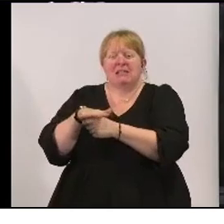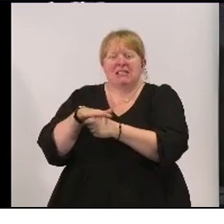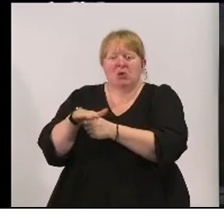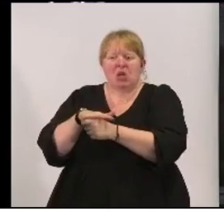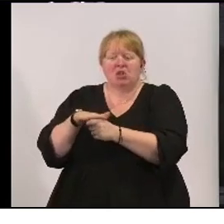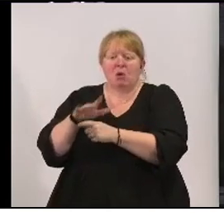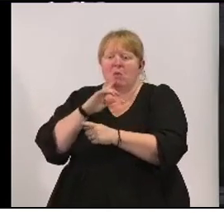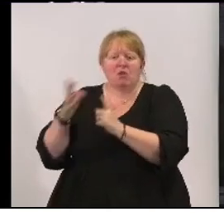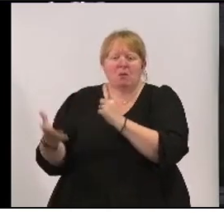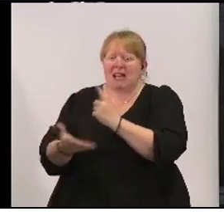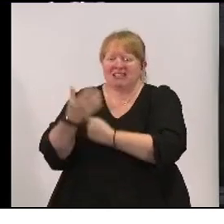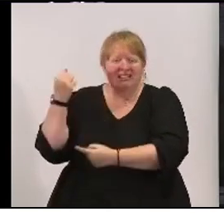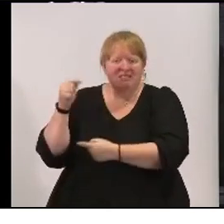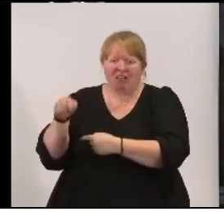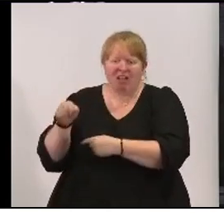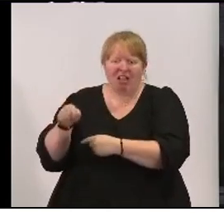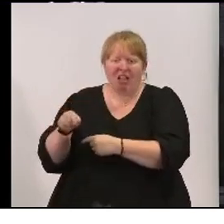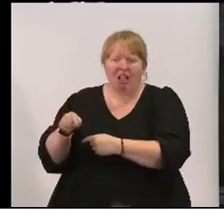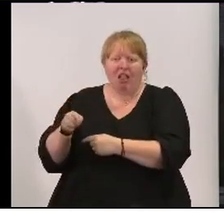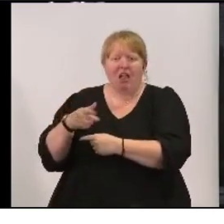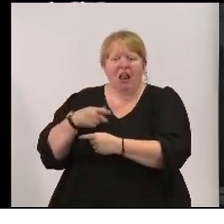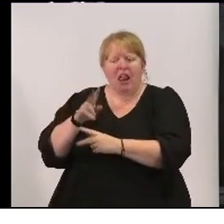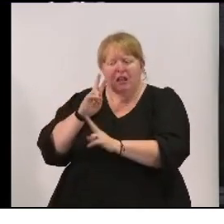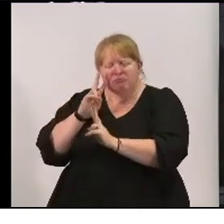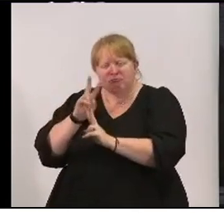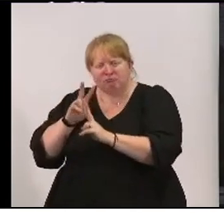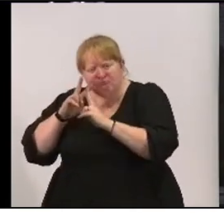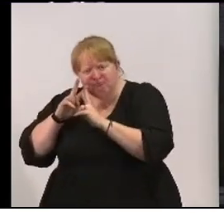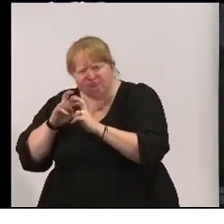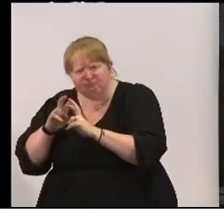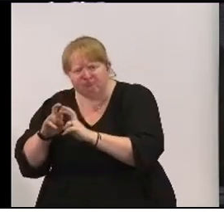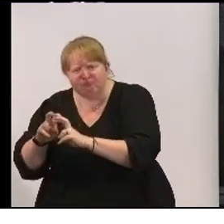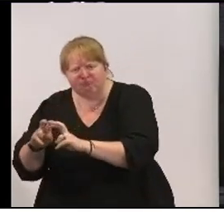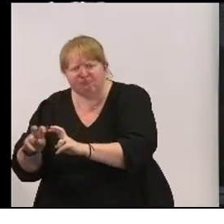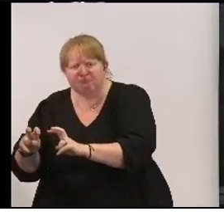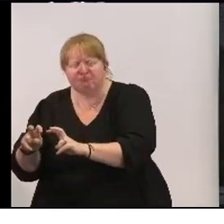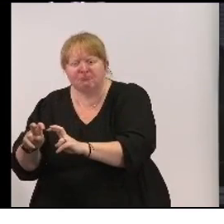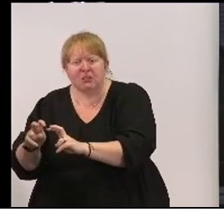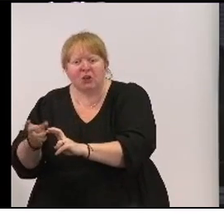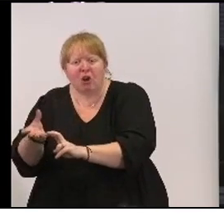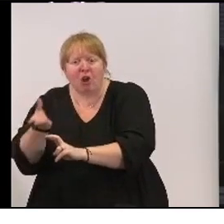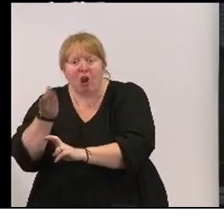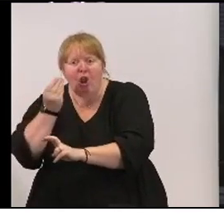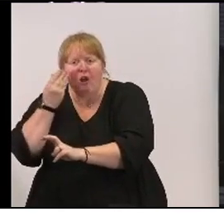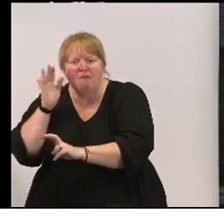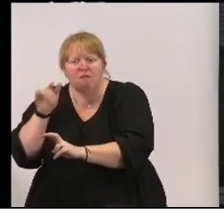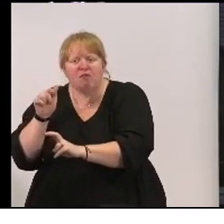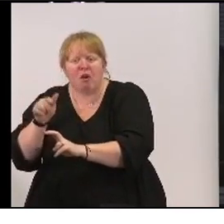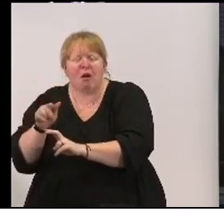we could be, Let's really lean into that and not just learn from it and all those kind of cliches,